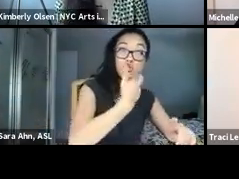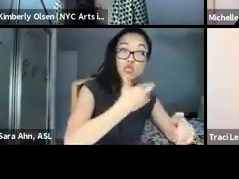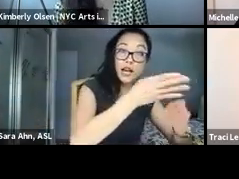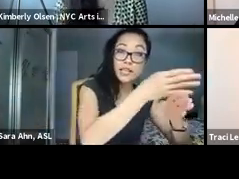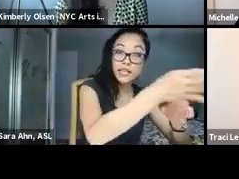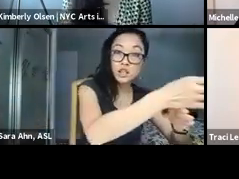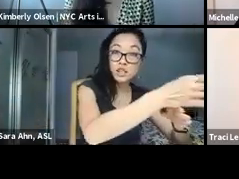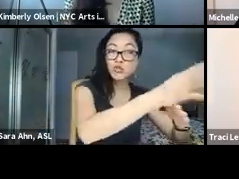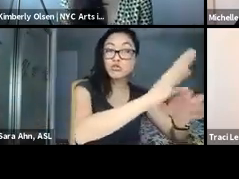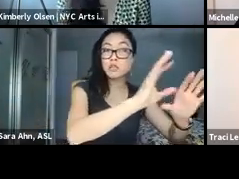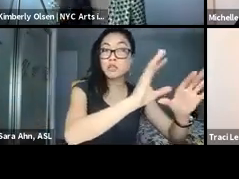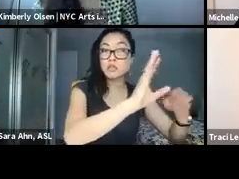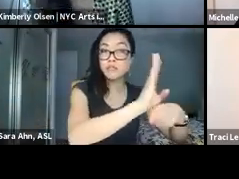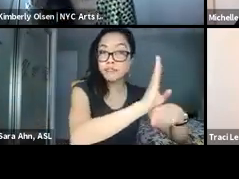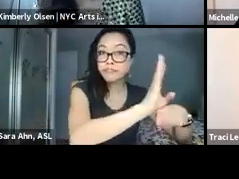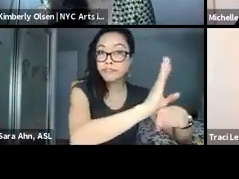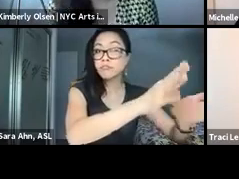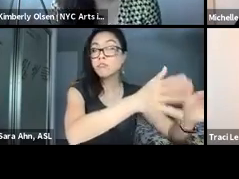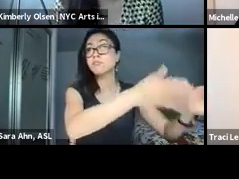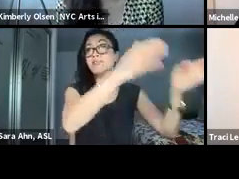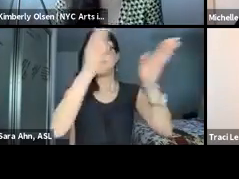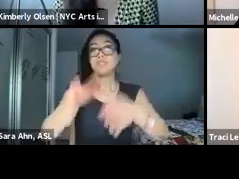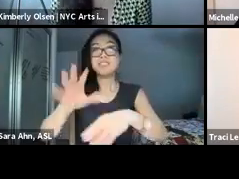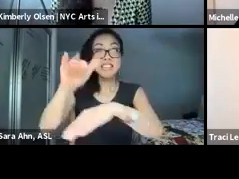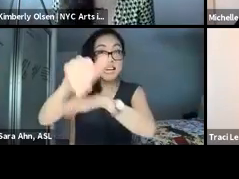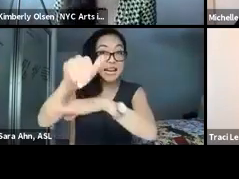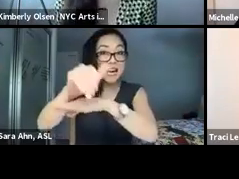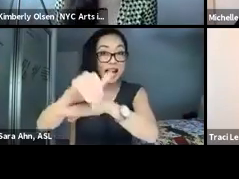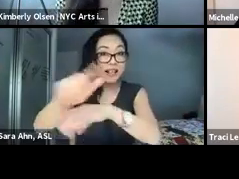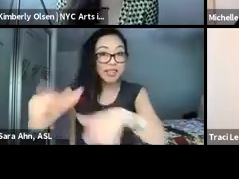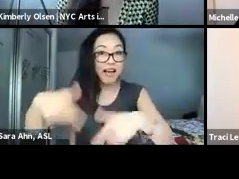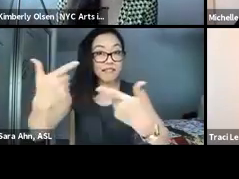those cuts and it is definitely weighing heavy for us.